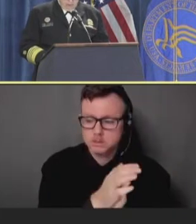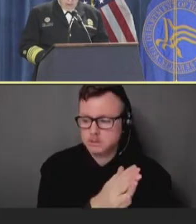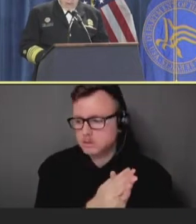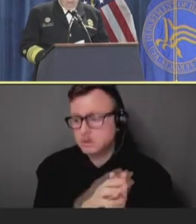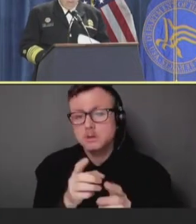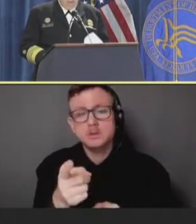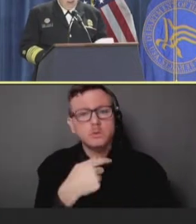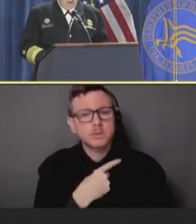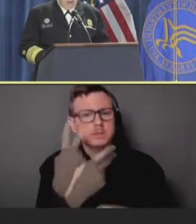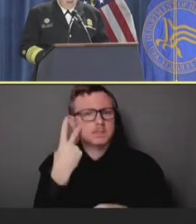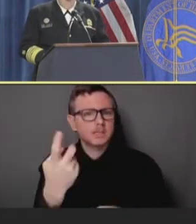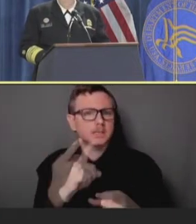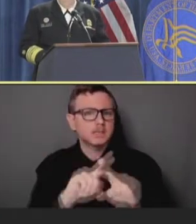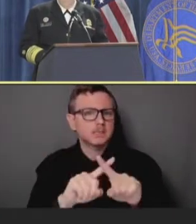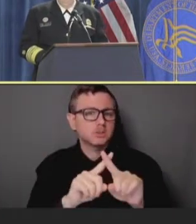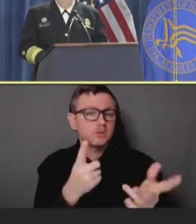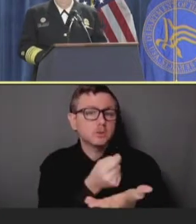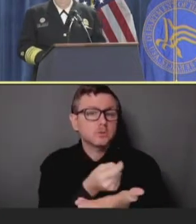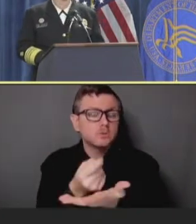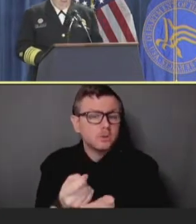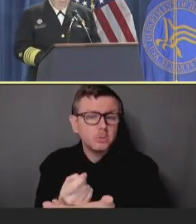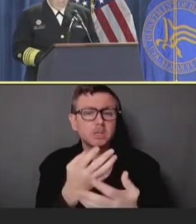that can be applied to other diseases as well.